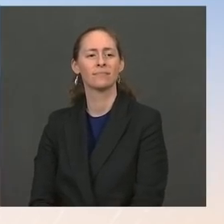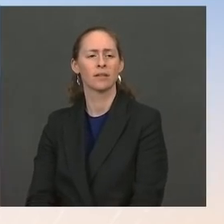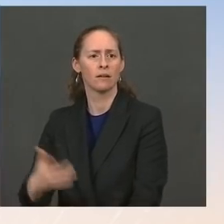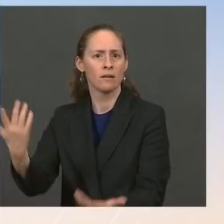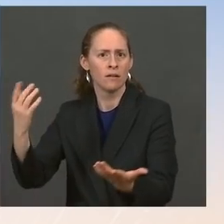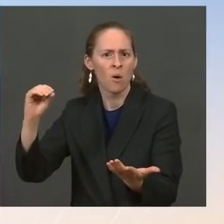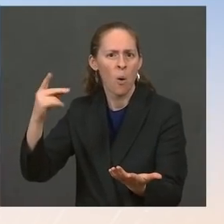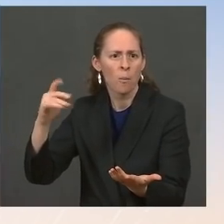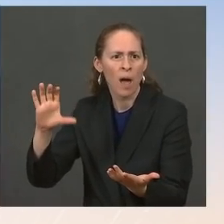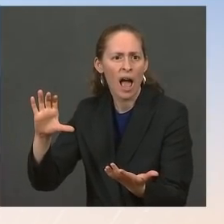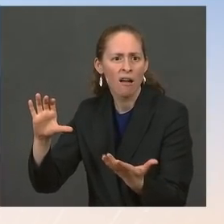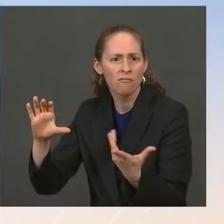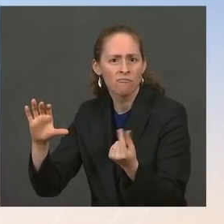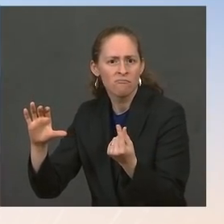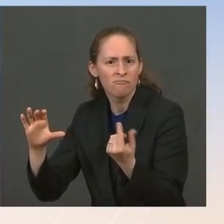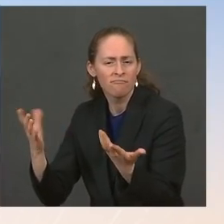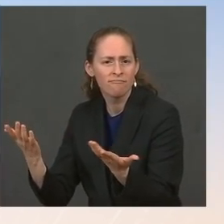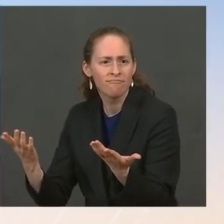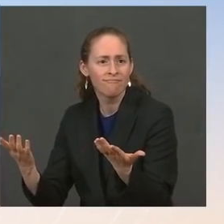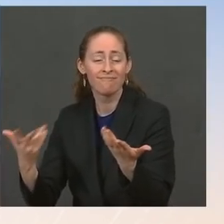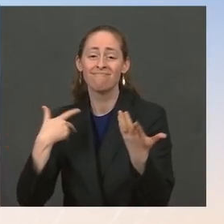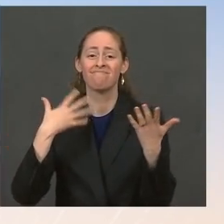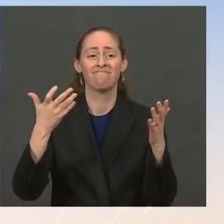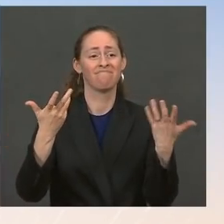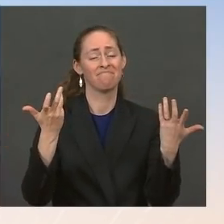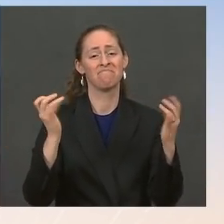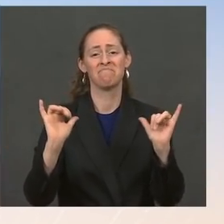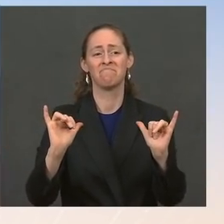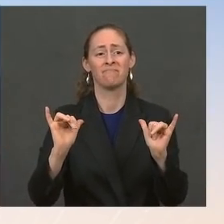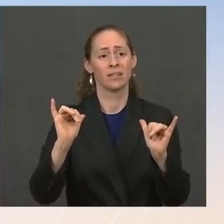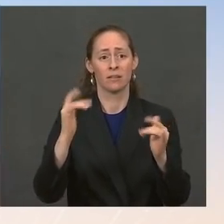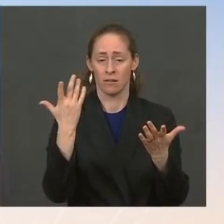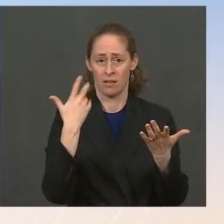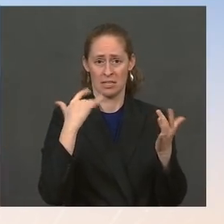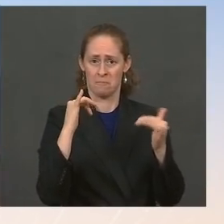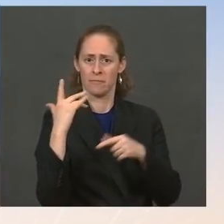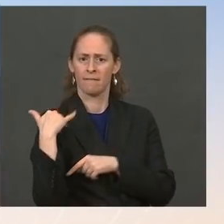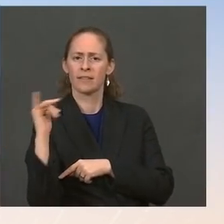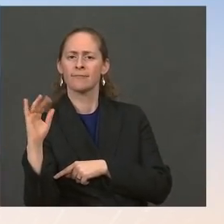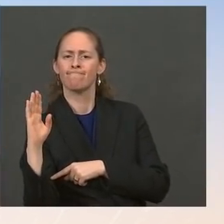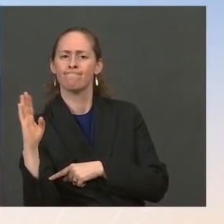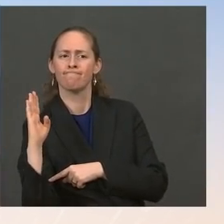Ms. Psaki: Well, our message continues to be -- privately as well as publicly, of course;